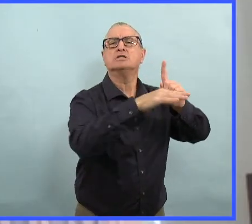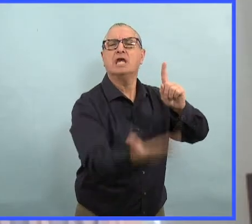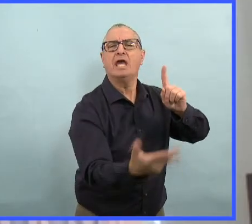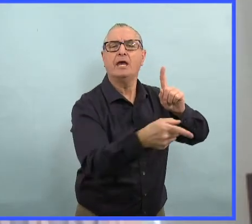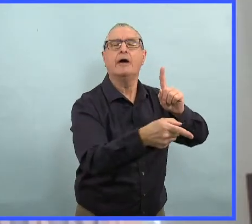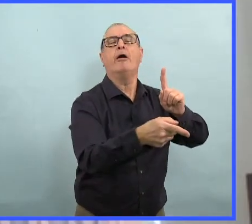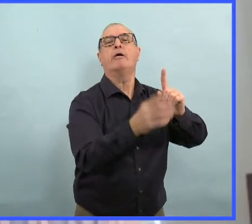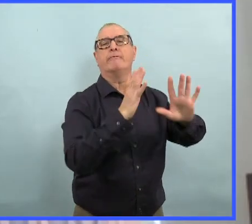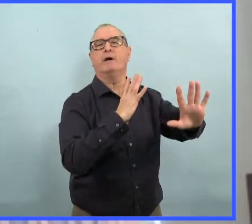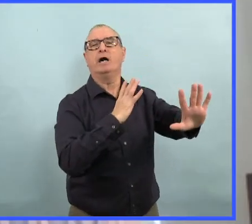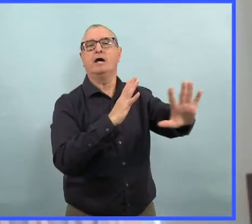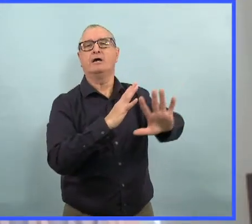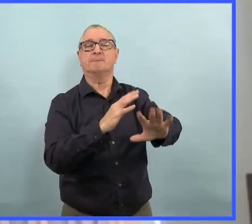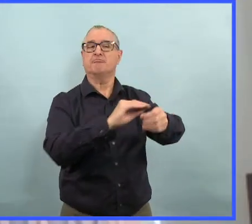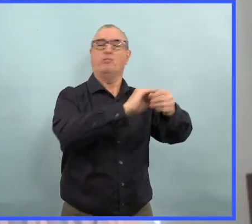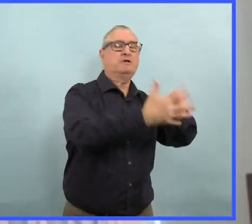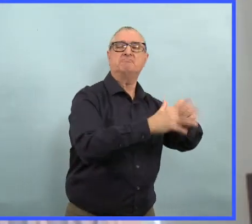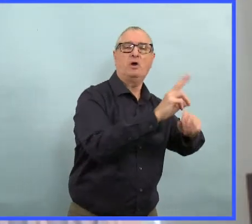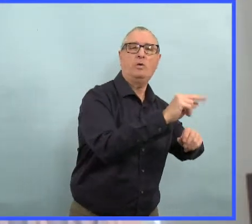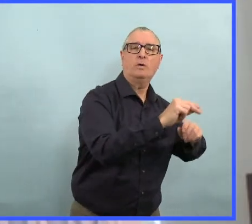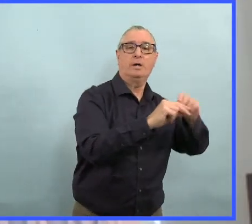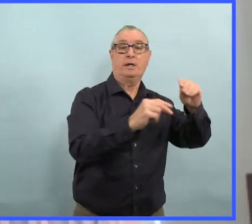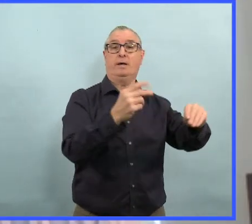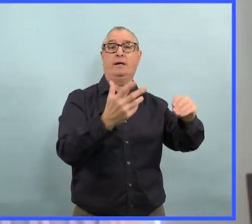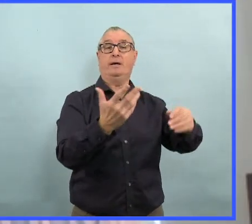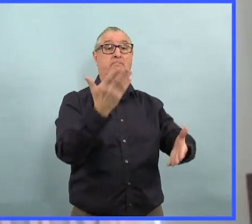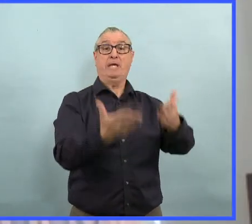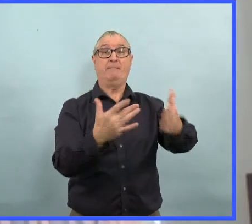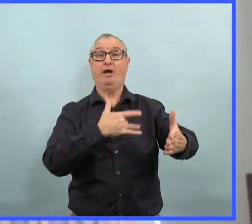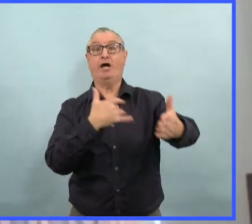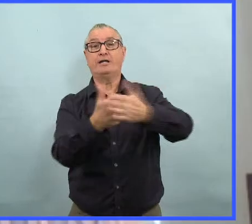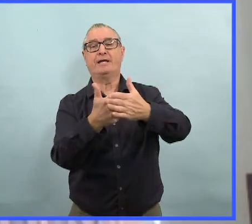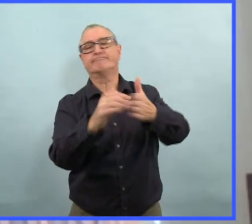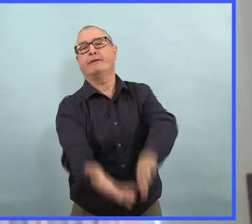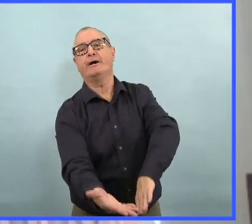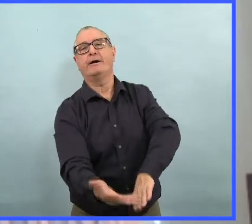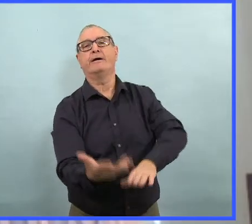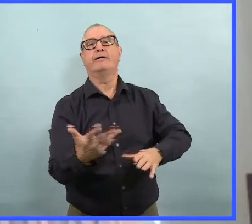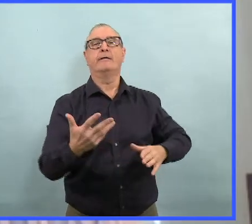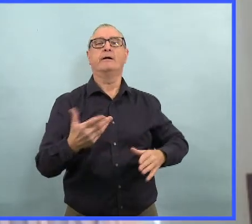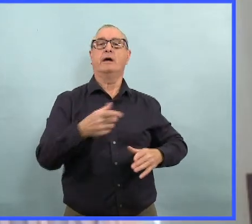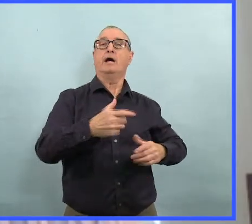um you know an environment where this sort of information is um